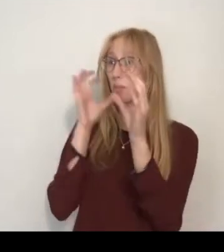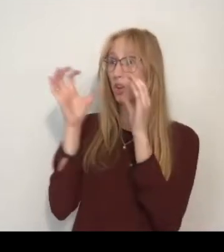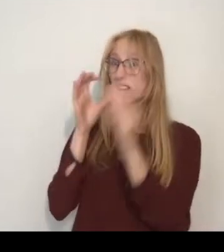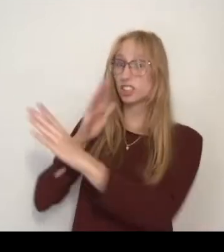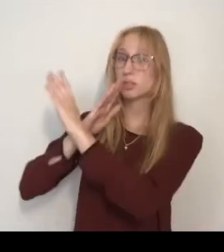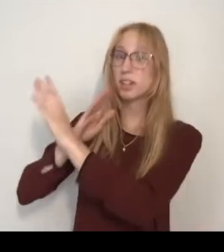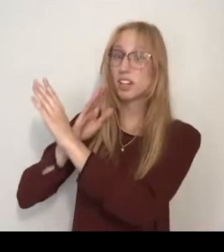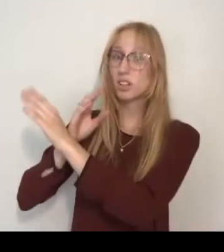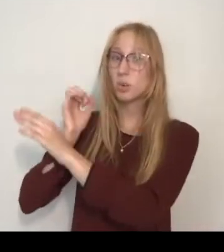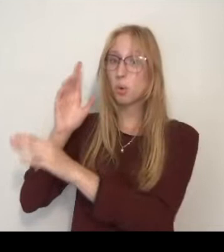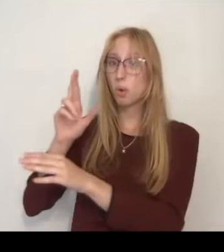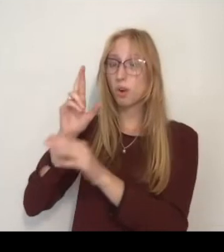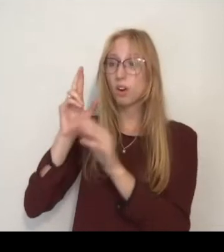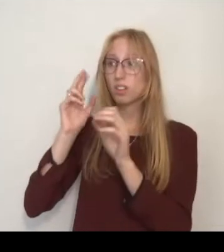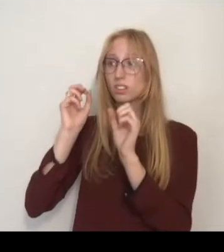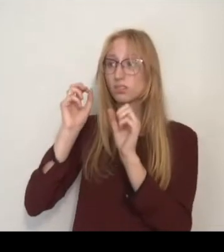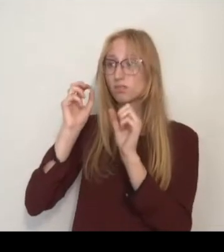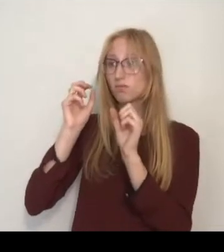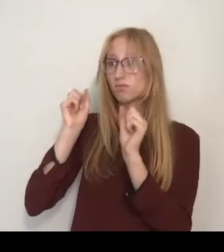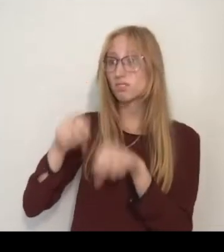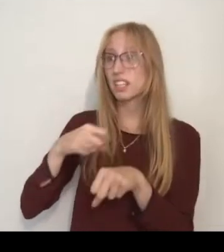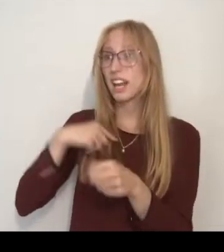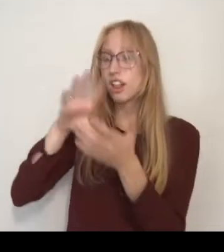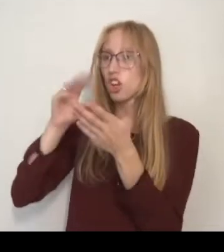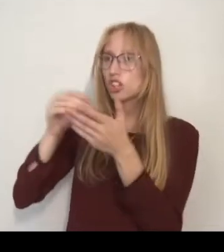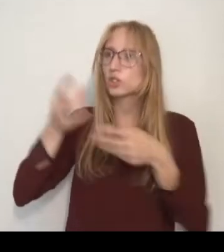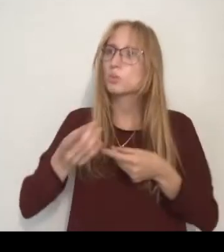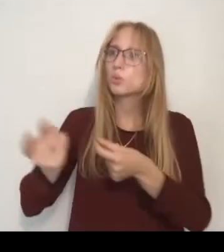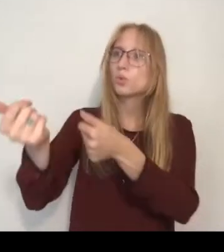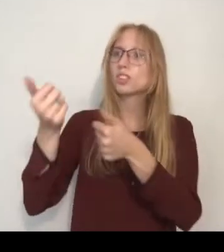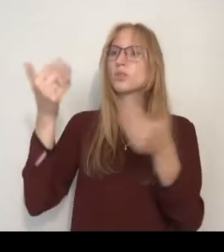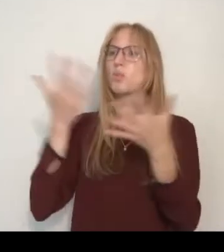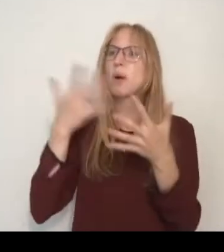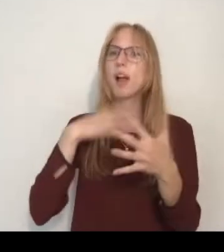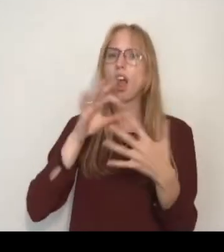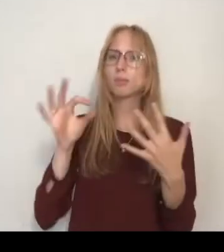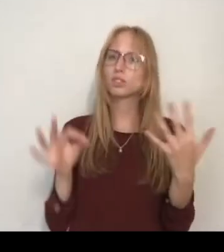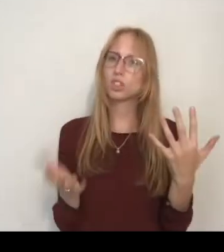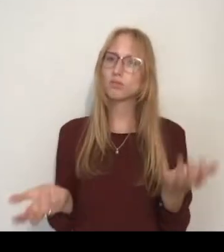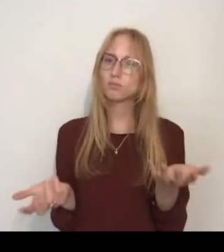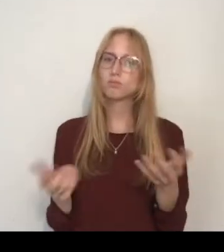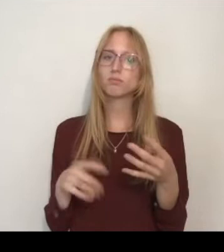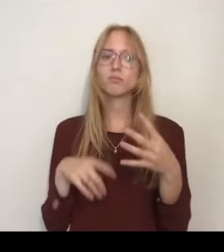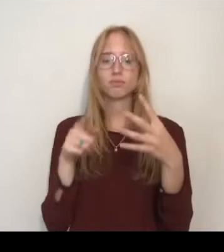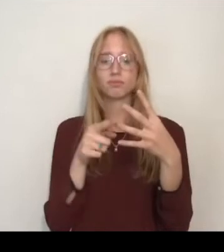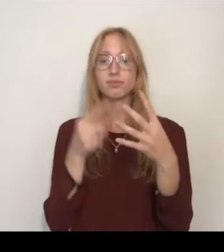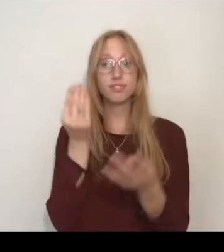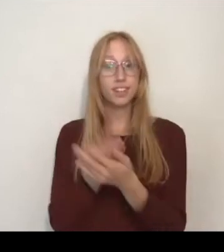Language: Are there communication barriers? Or can I efficiently learn/communicate about what my options are?